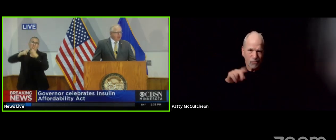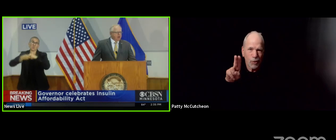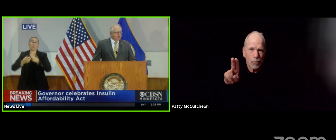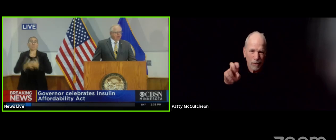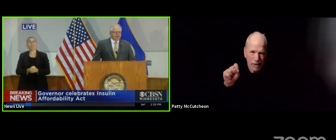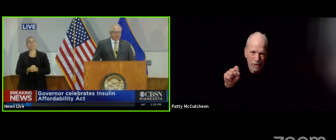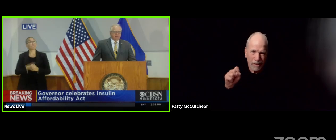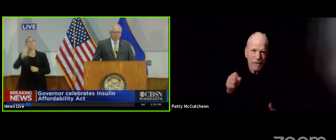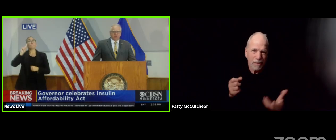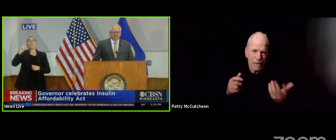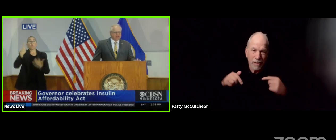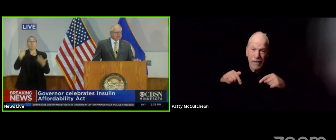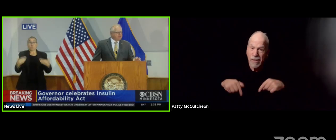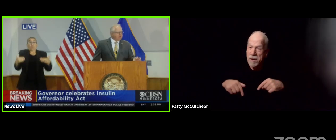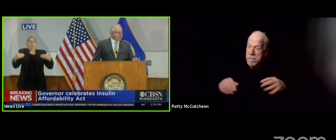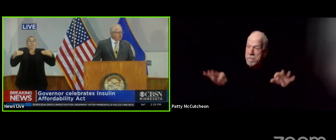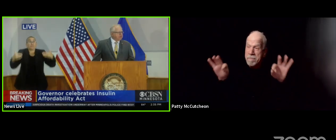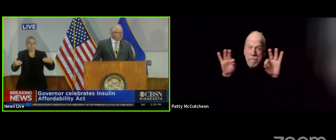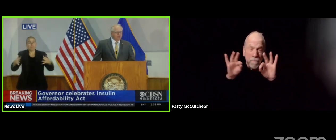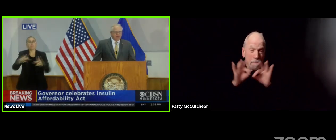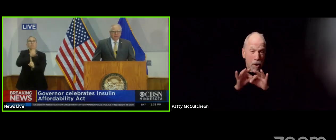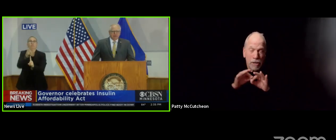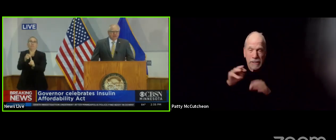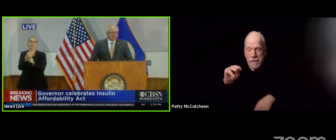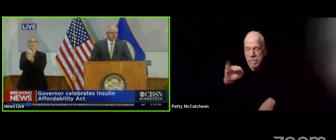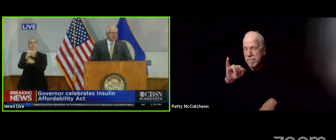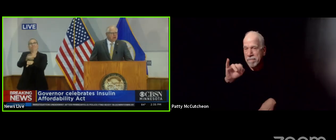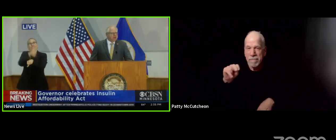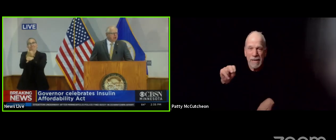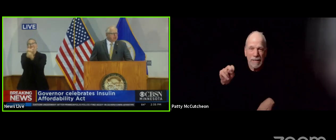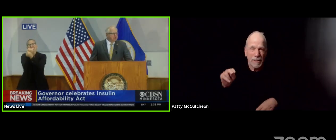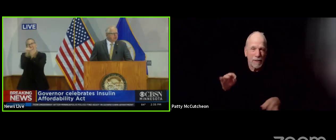TO UNDERMINE THE IMPORTANCE OF THAT SAFETY NET ON INSULIN, BUT THIS GOES TO OTHER DRUGS TOO.